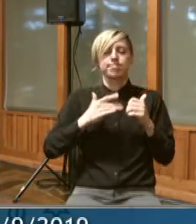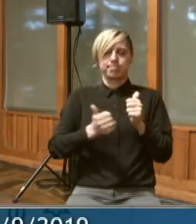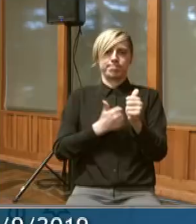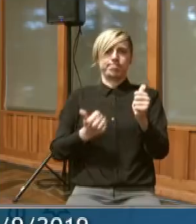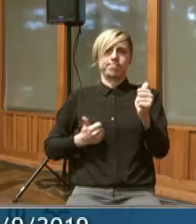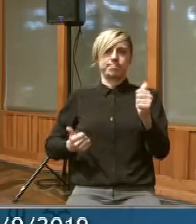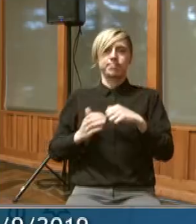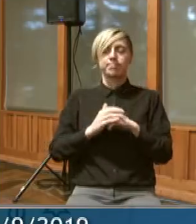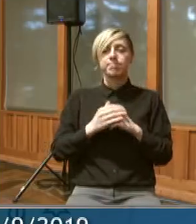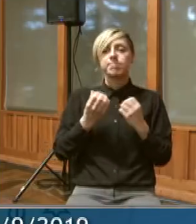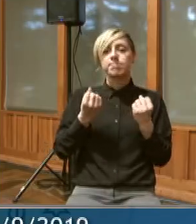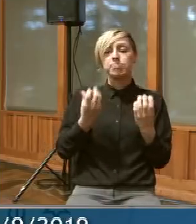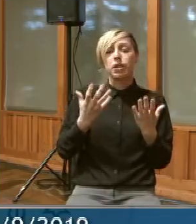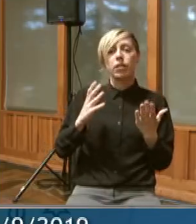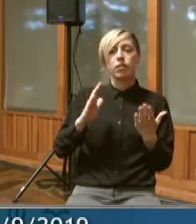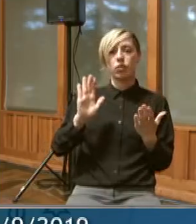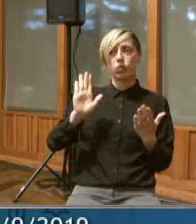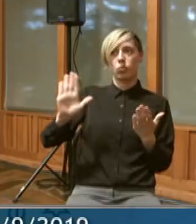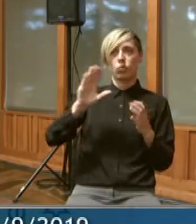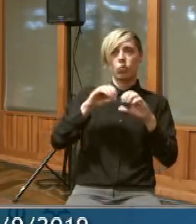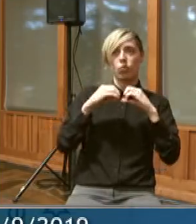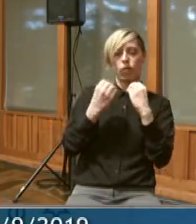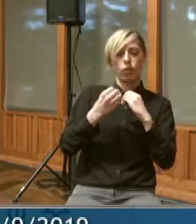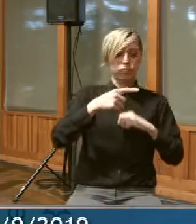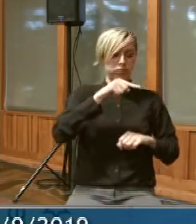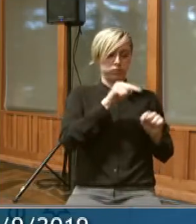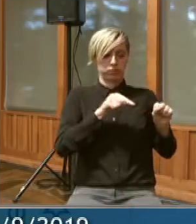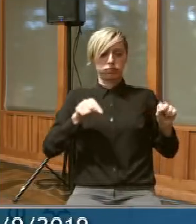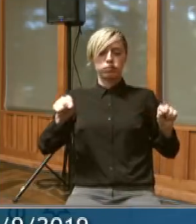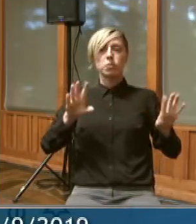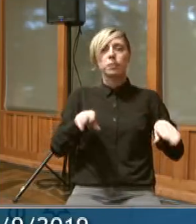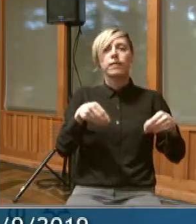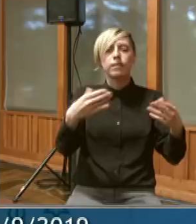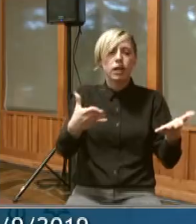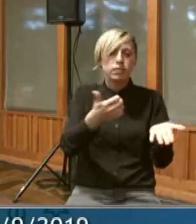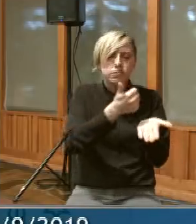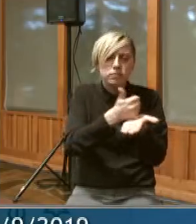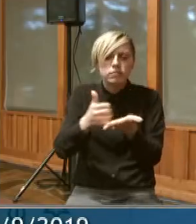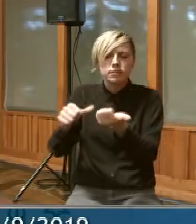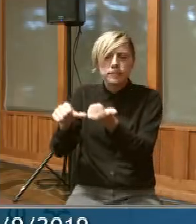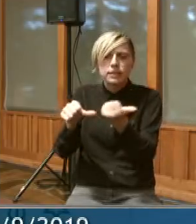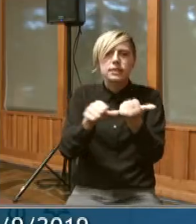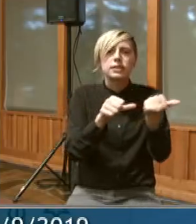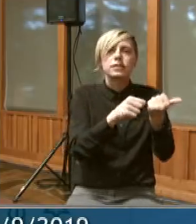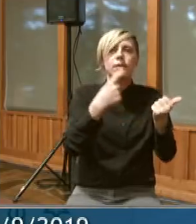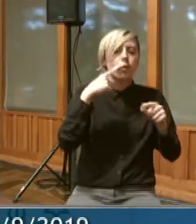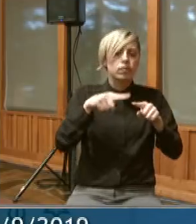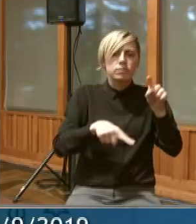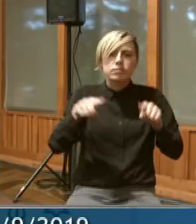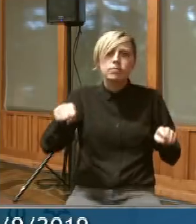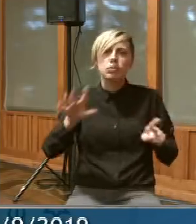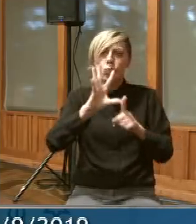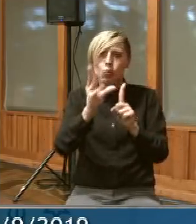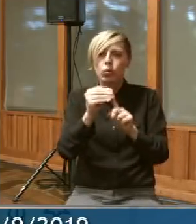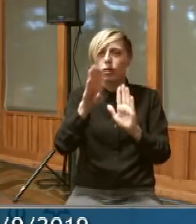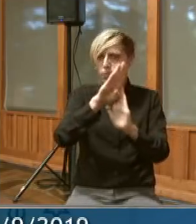STEPS TOWARD EQUITABLE ECONOMIC DEVELOPMENT IN OUR CITY, SOMETHING SORELY LACKING FOR DECADES. MANY OF THESE ORGANIZATIONS DELIVER TECHNICAL ASSISTANCE AND